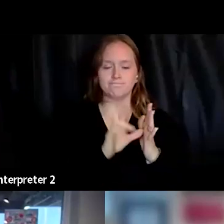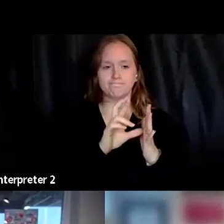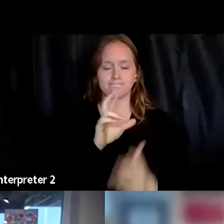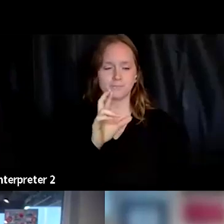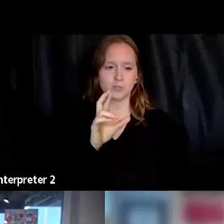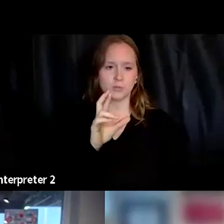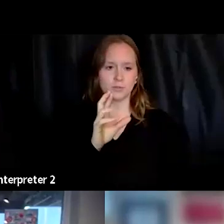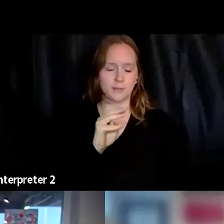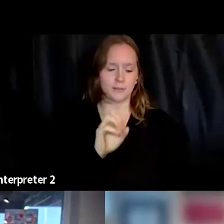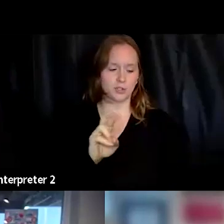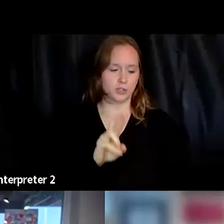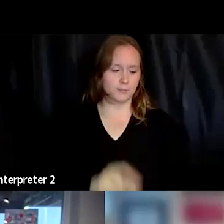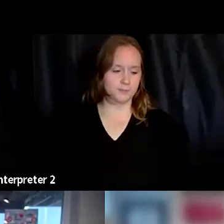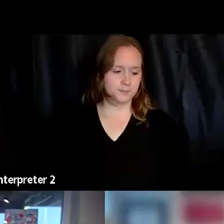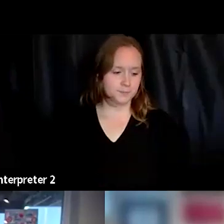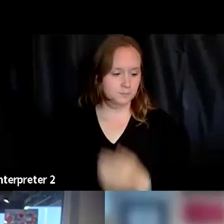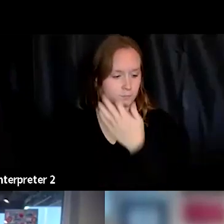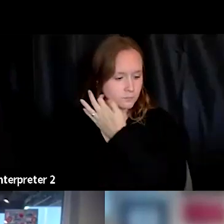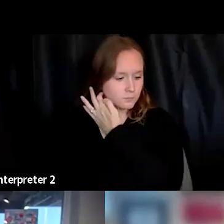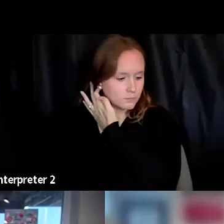Okay, so another question came in. So Amanda talked about